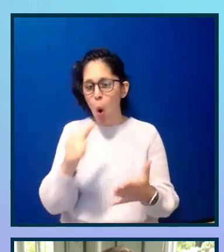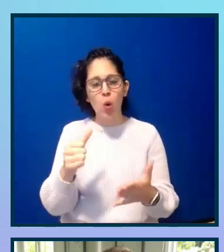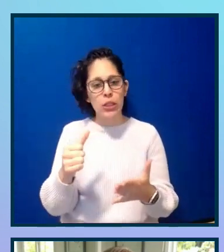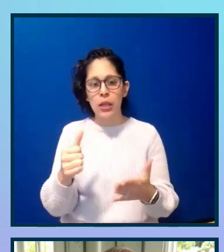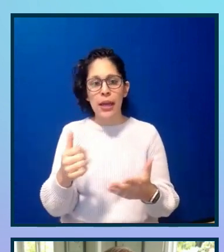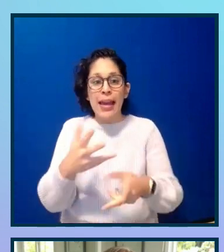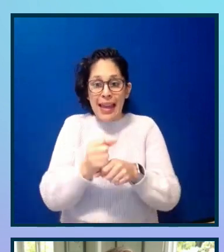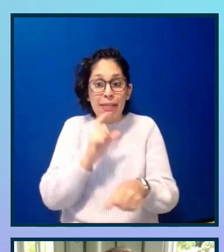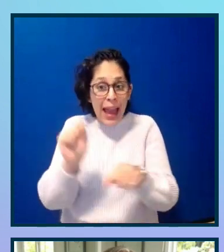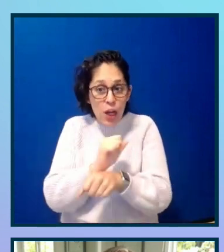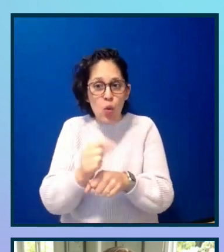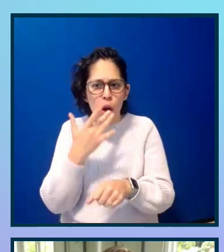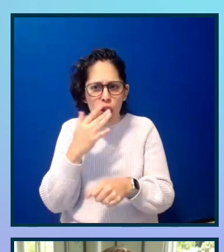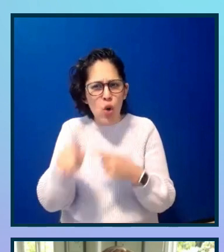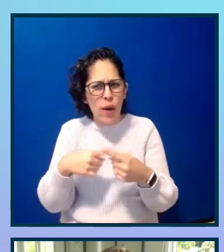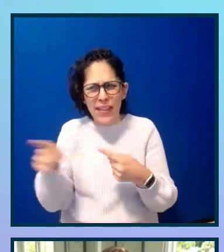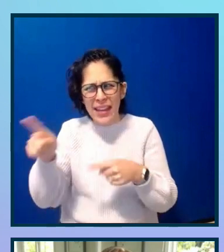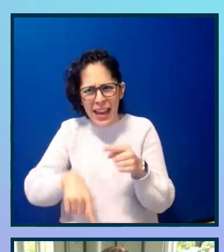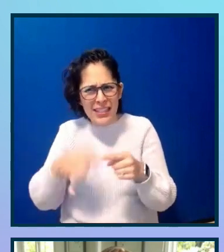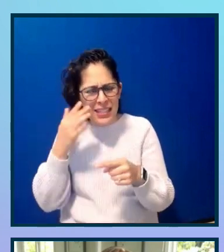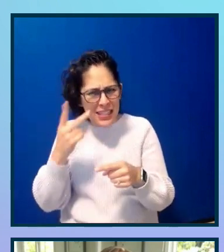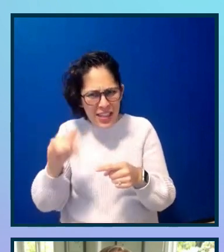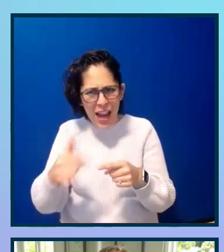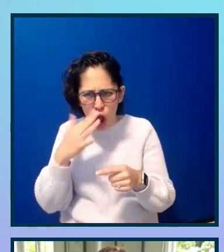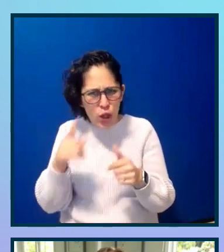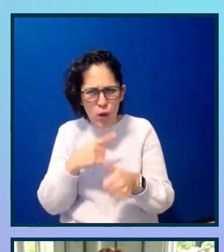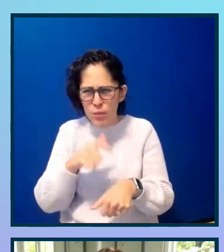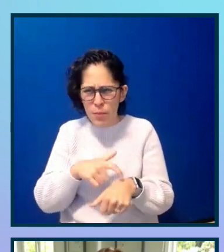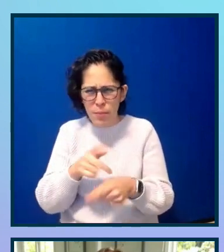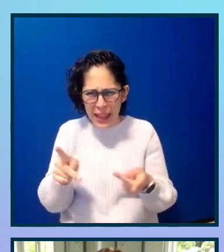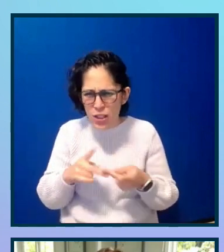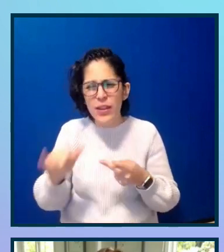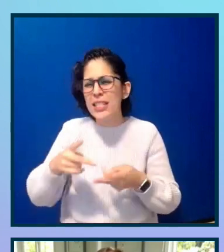when they can't even see the color in the first place. So that's the part where it's,